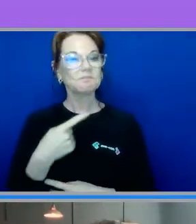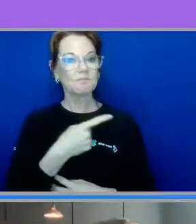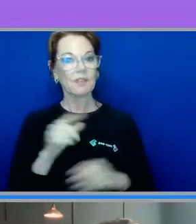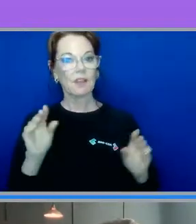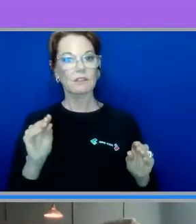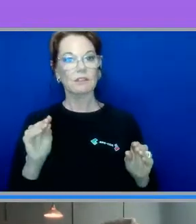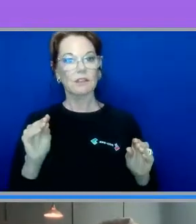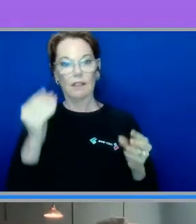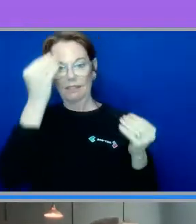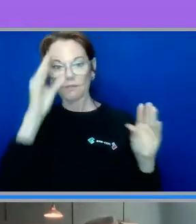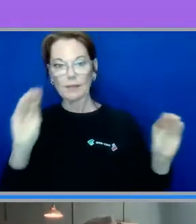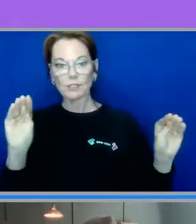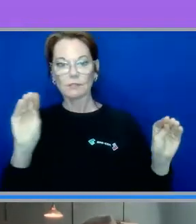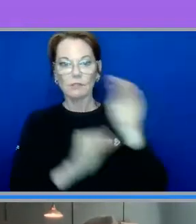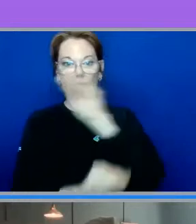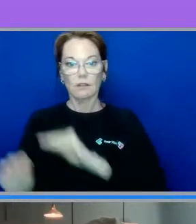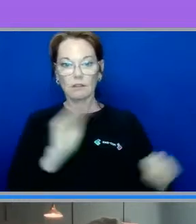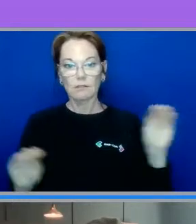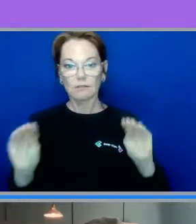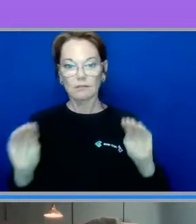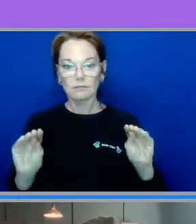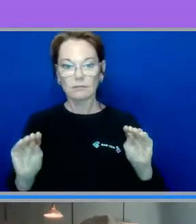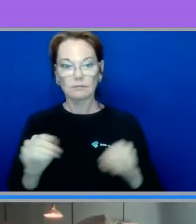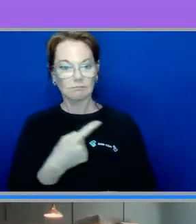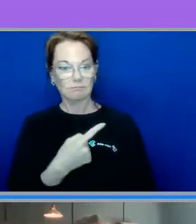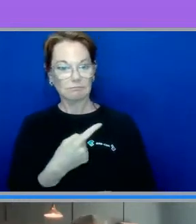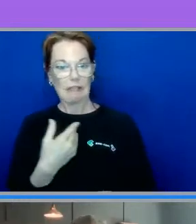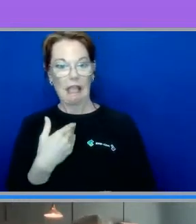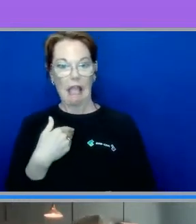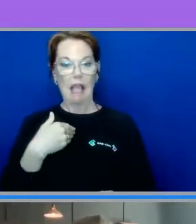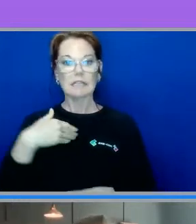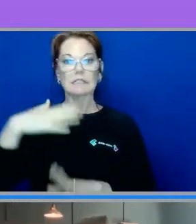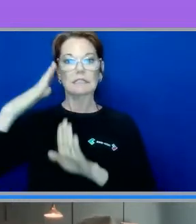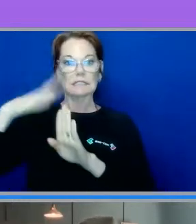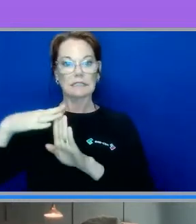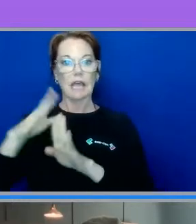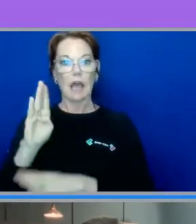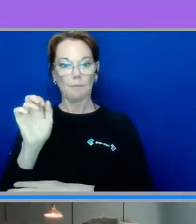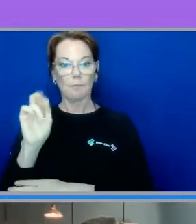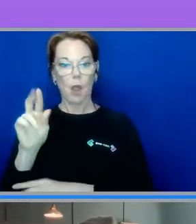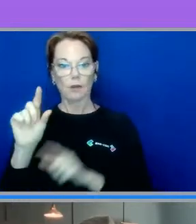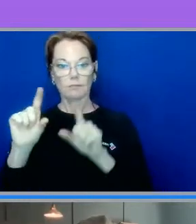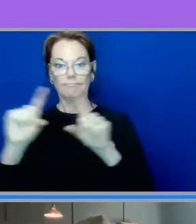this same view. This website now shows the same top bar, but I